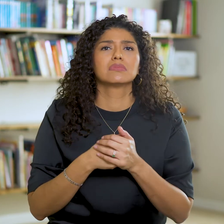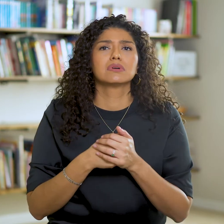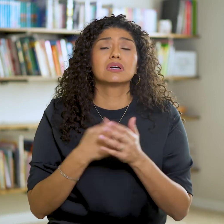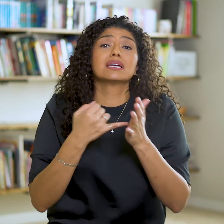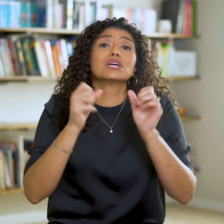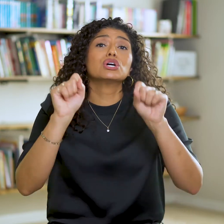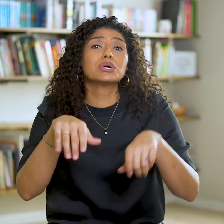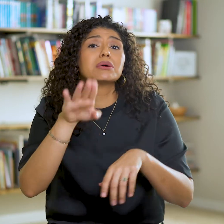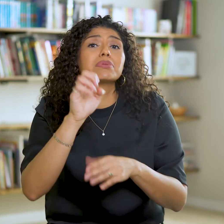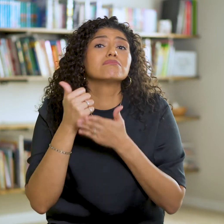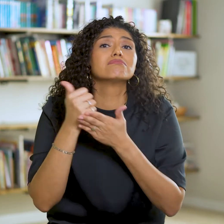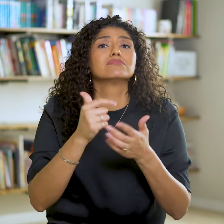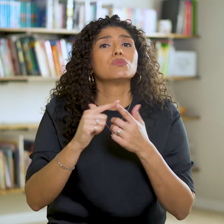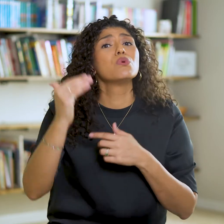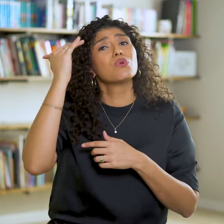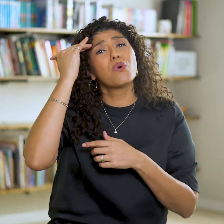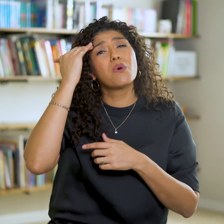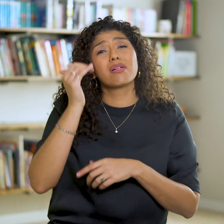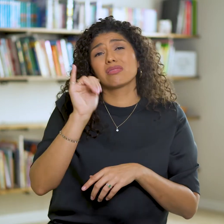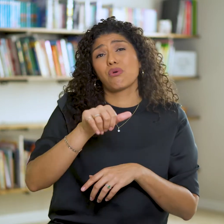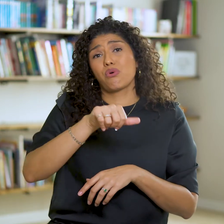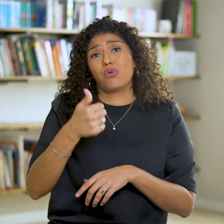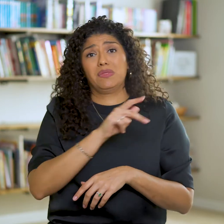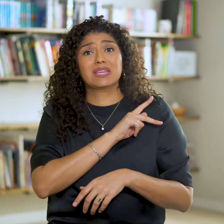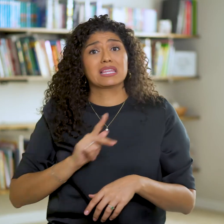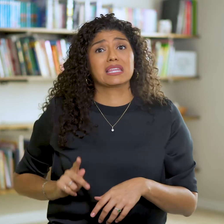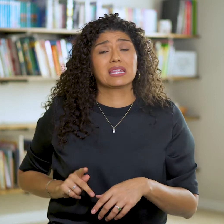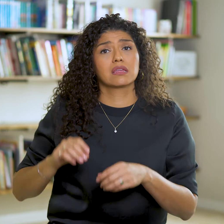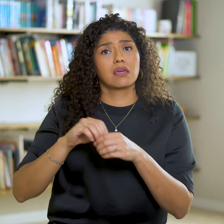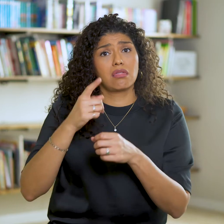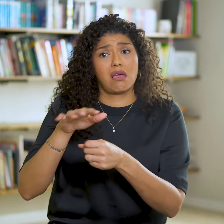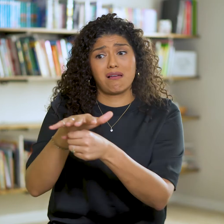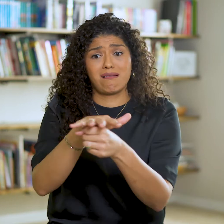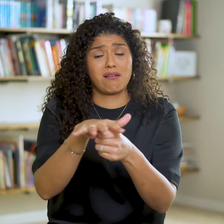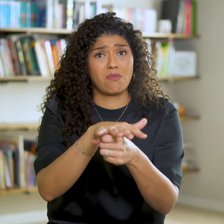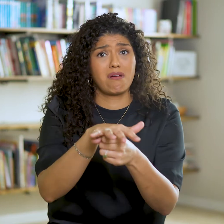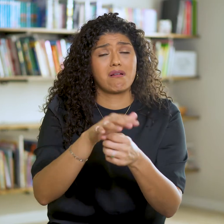it’s probably helpful to know that other kings in the area